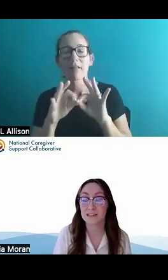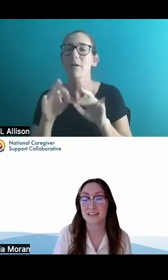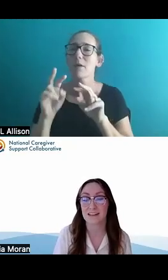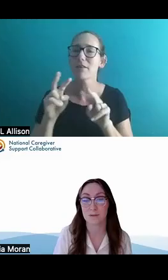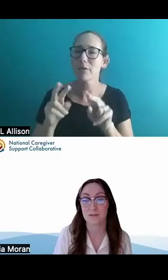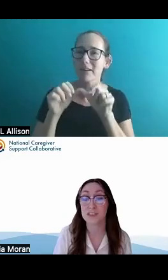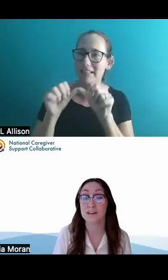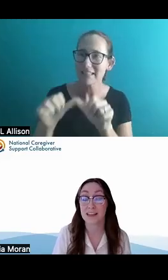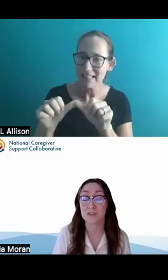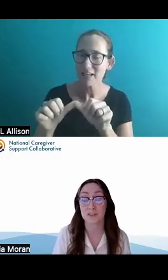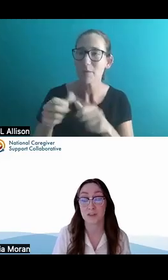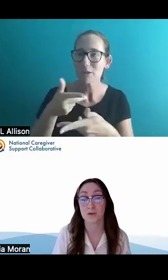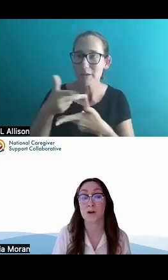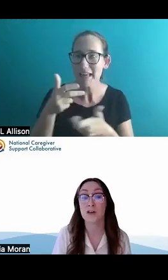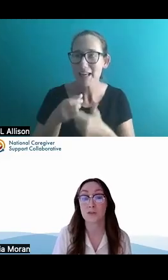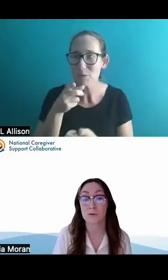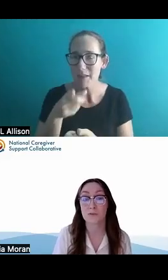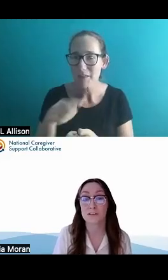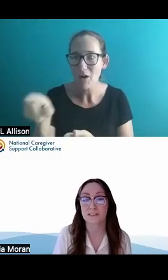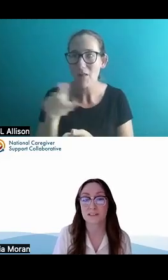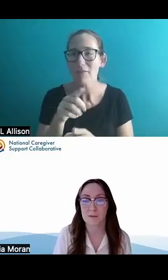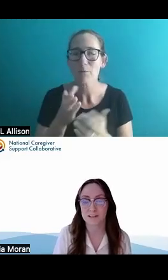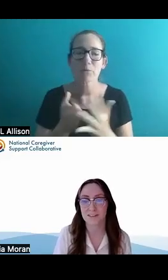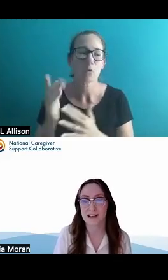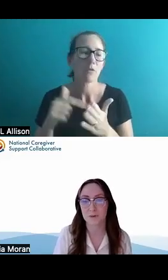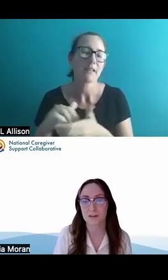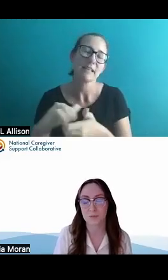to engage with you through this collaborative as we all support